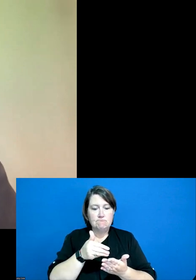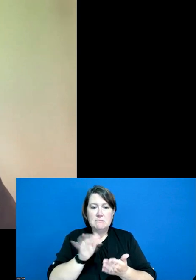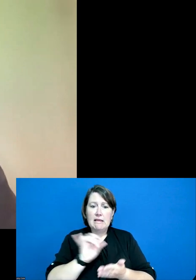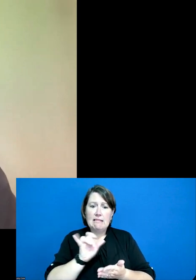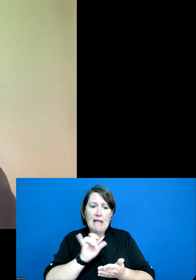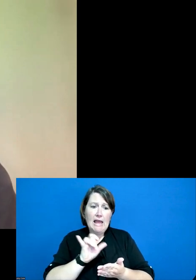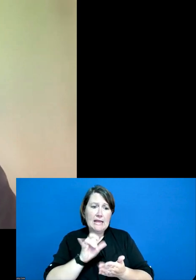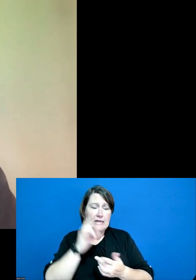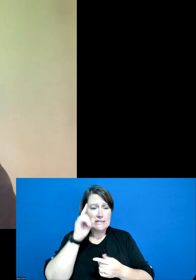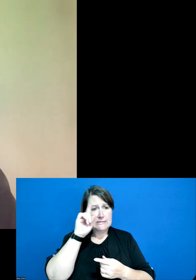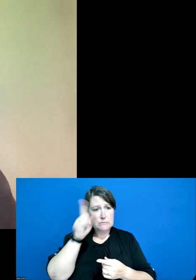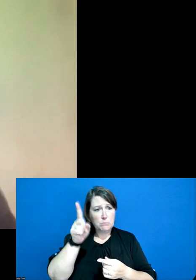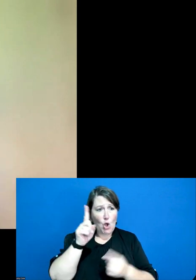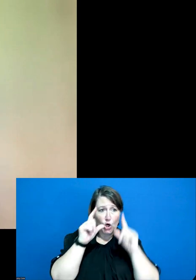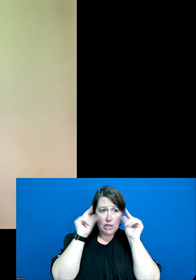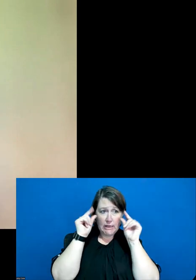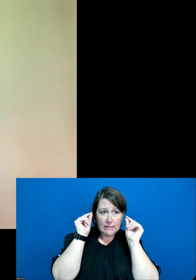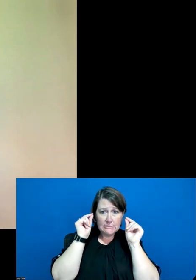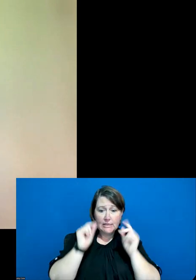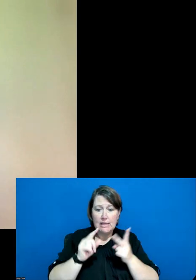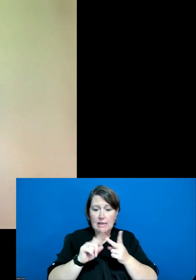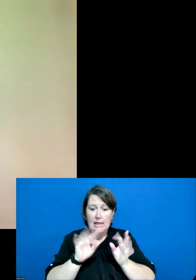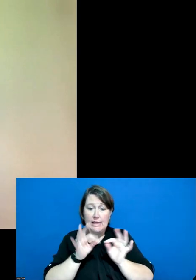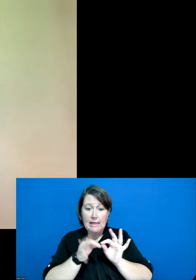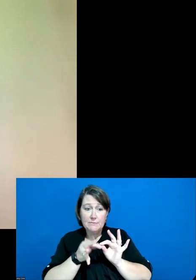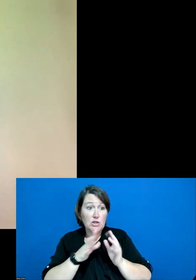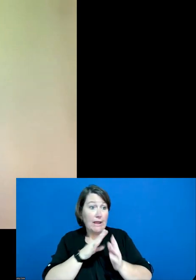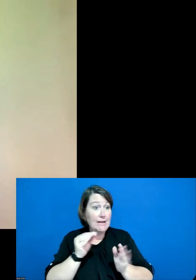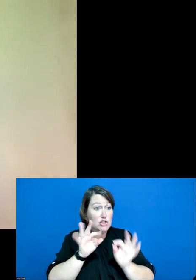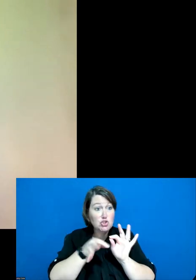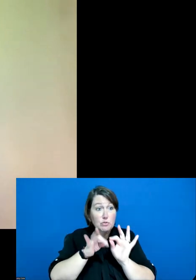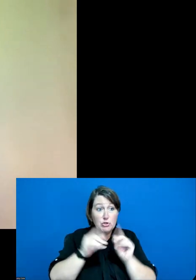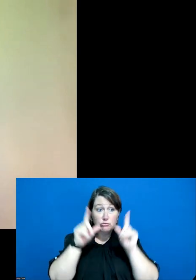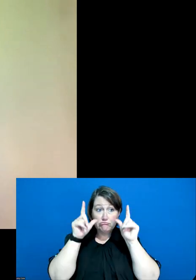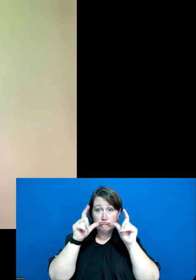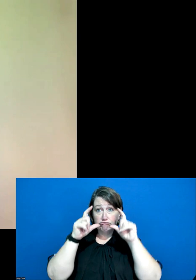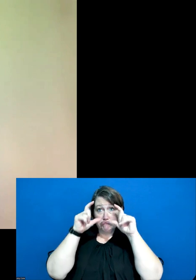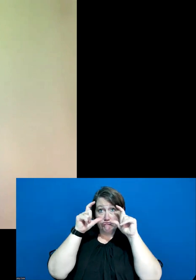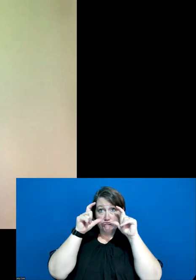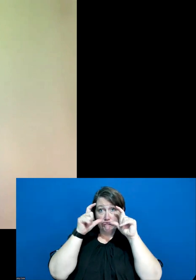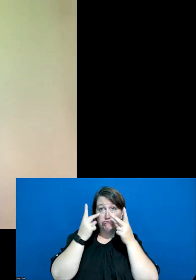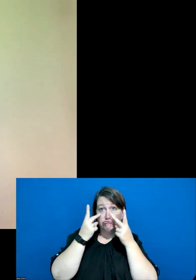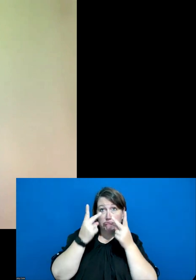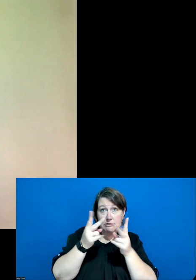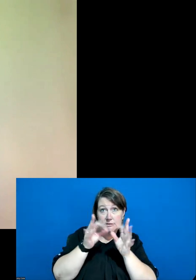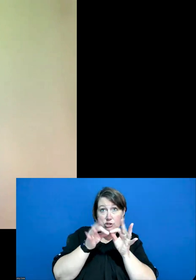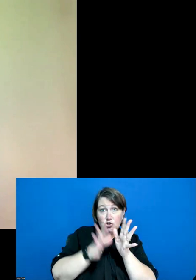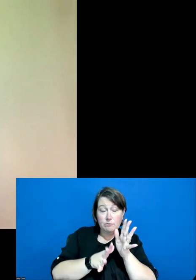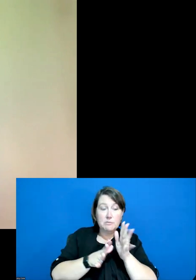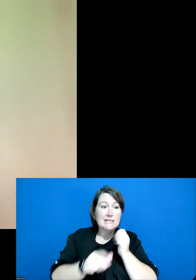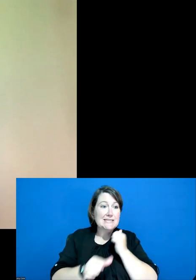captioning and even interpreters being in the classes. The assistive technology, there are some that use